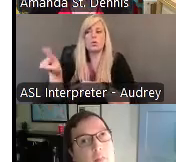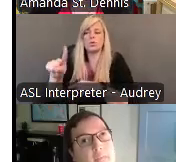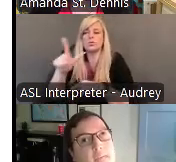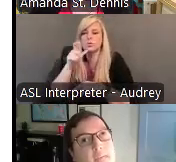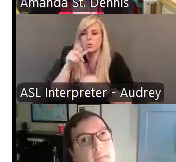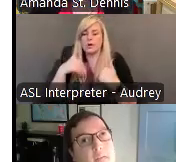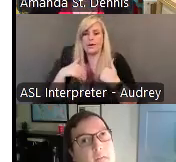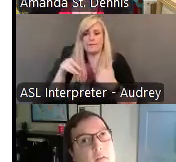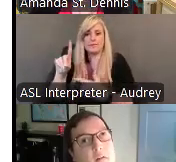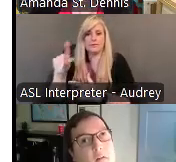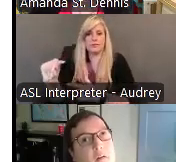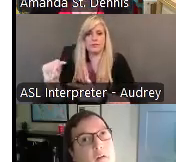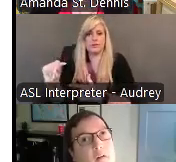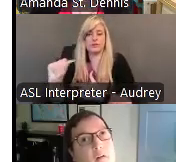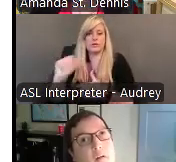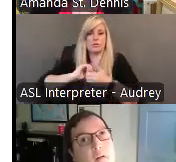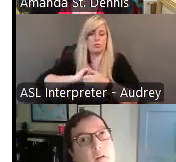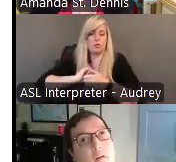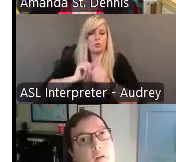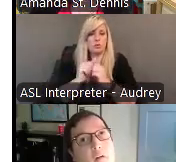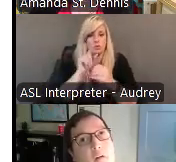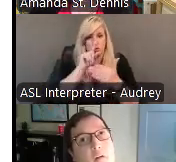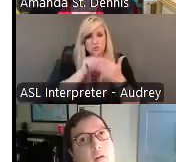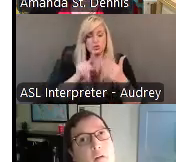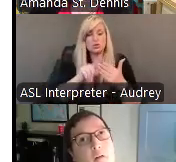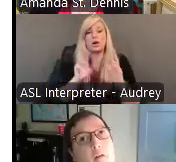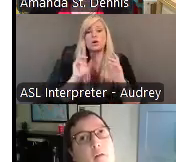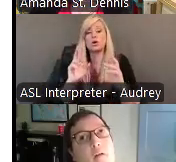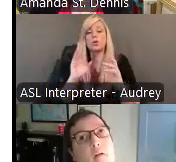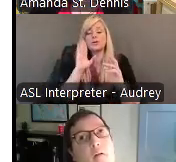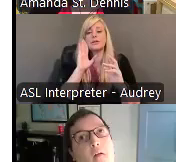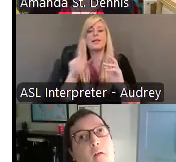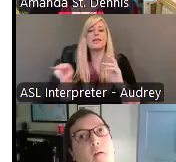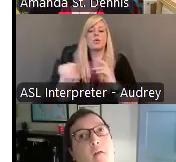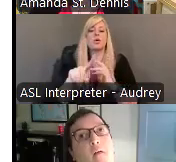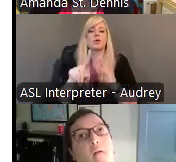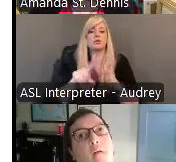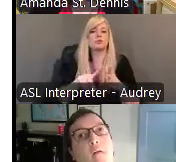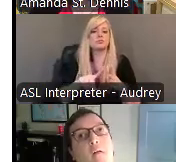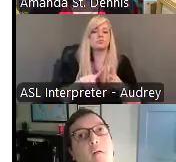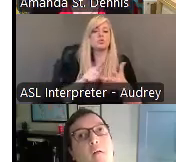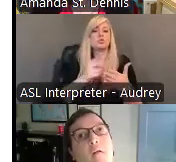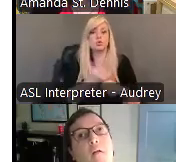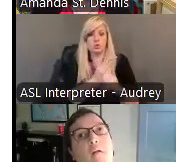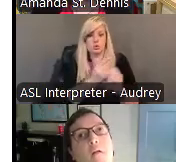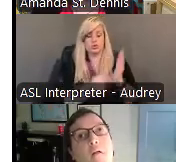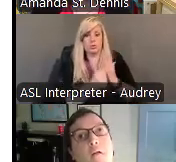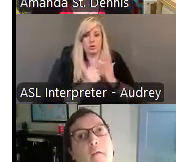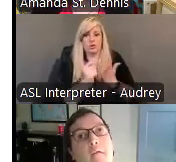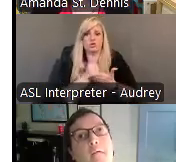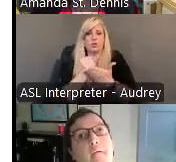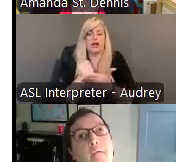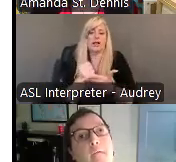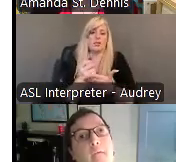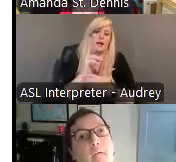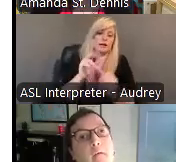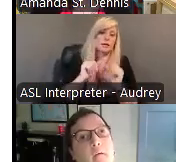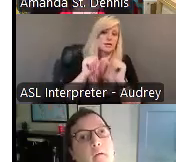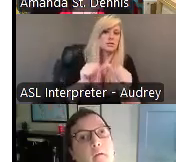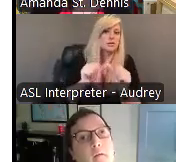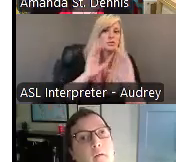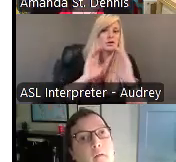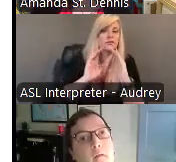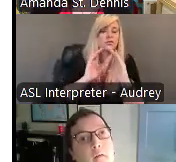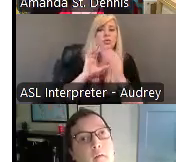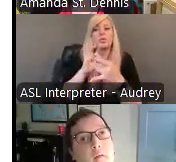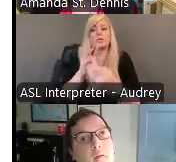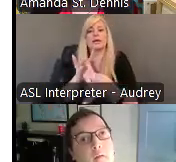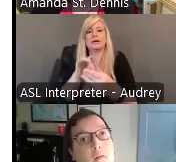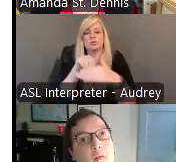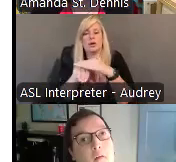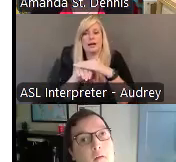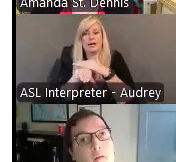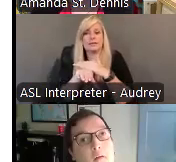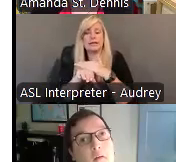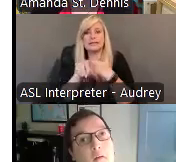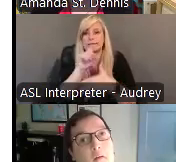hope is that it is used to help start and continue conversations around access needs. It is also our